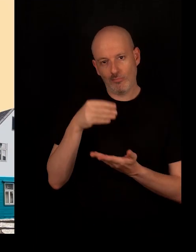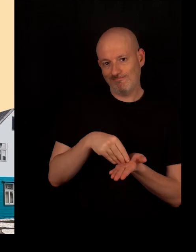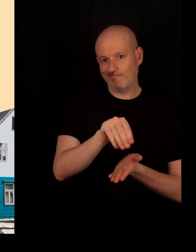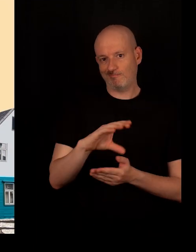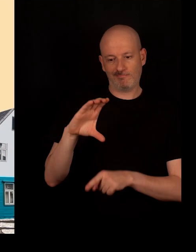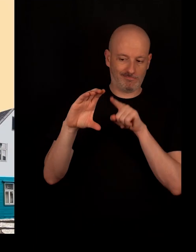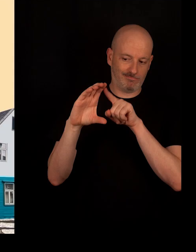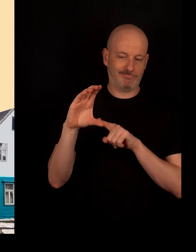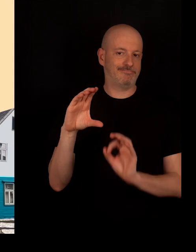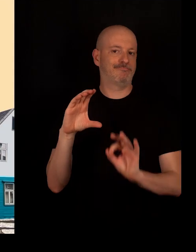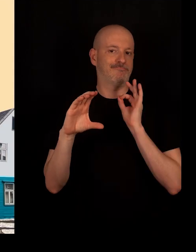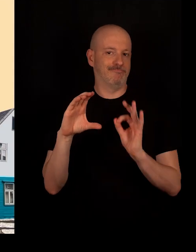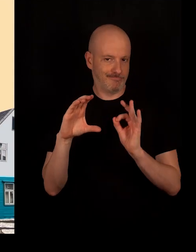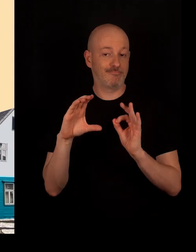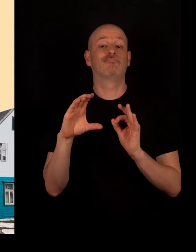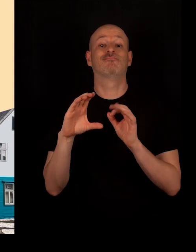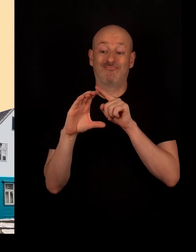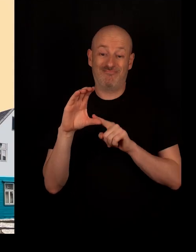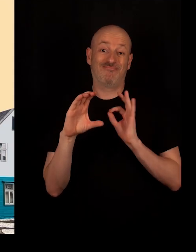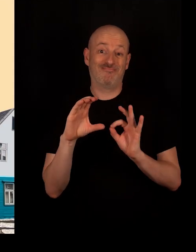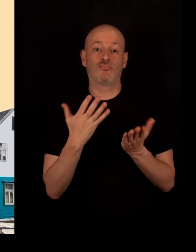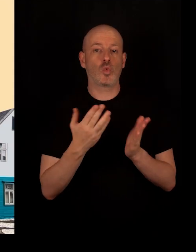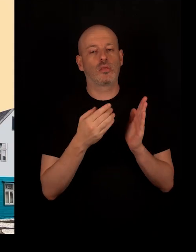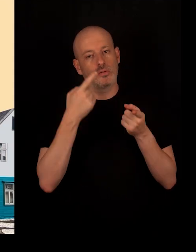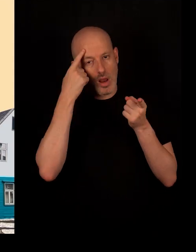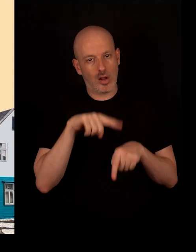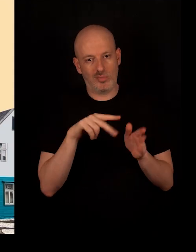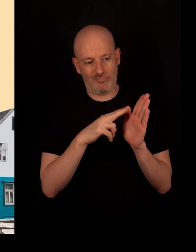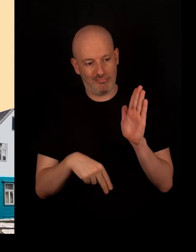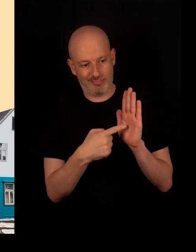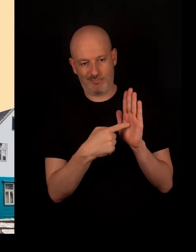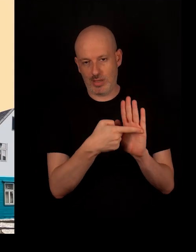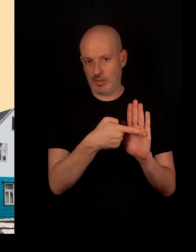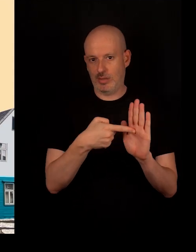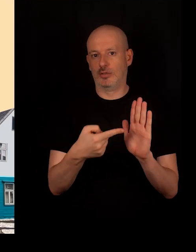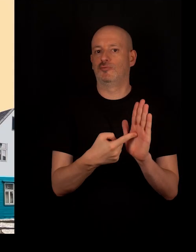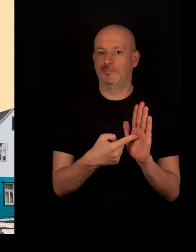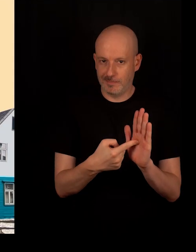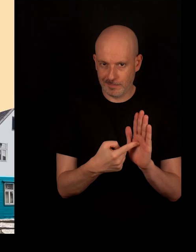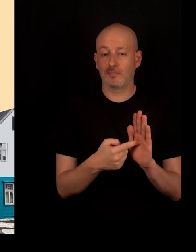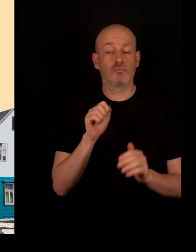to pay them the correct amount and the exact amount of the agreement.